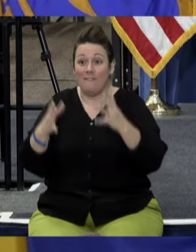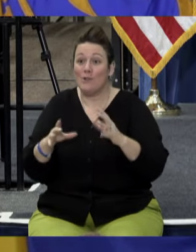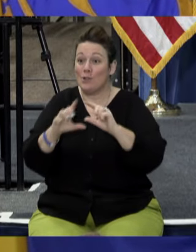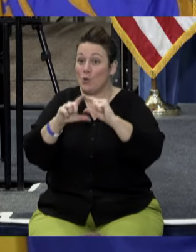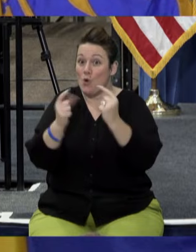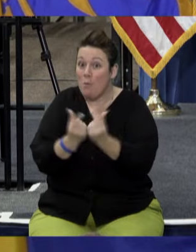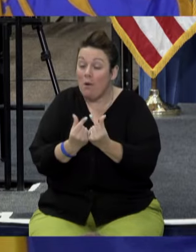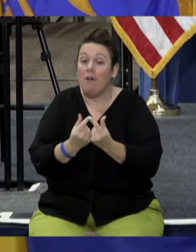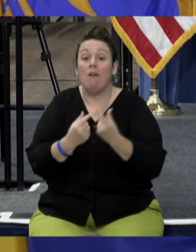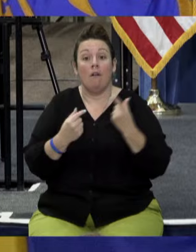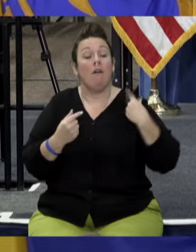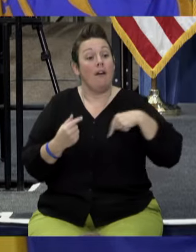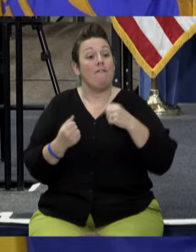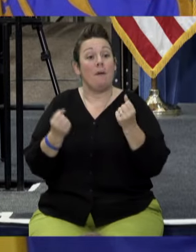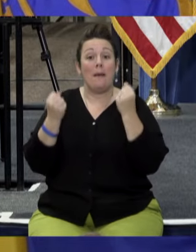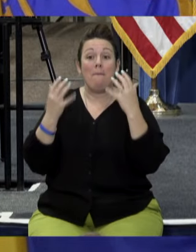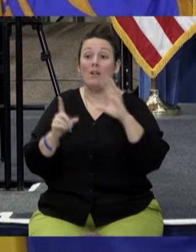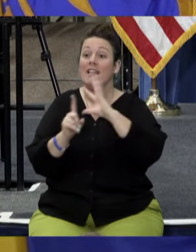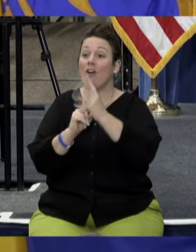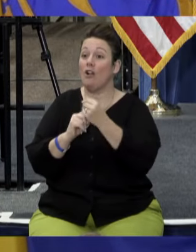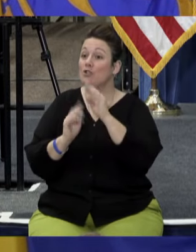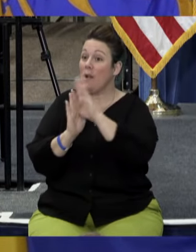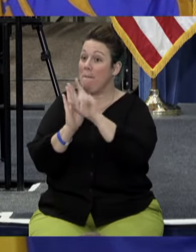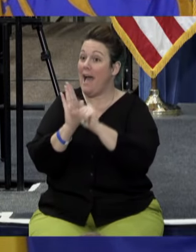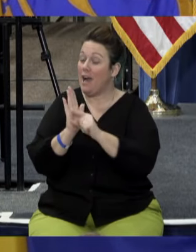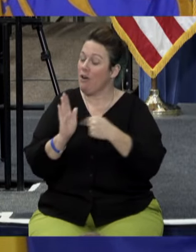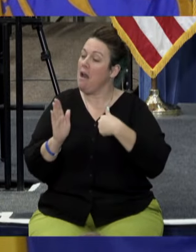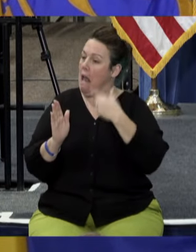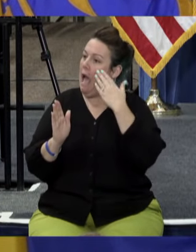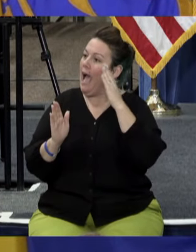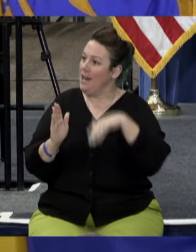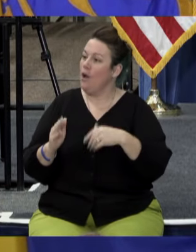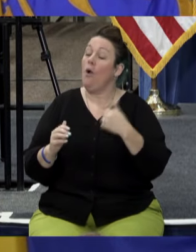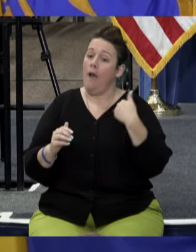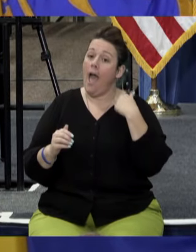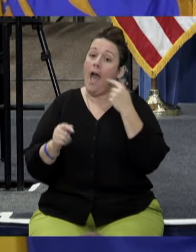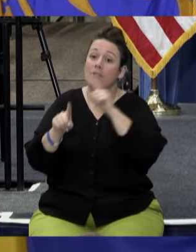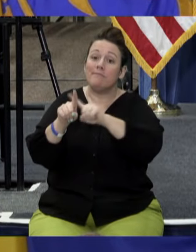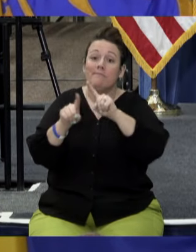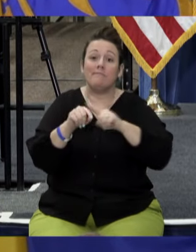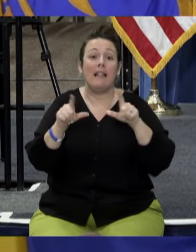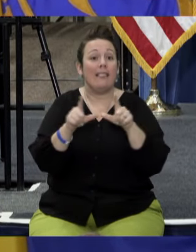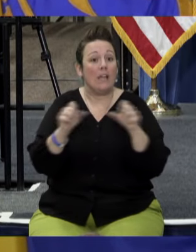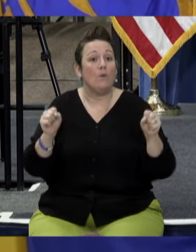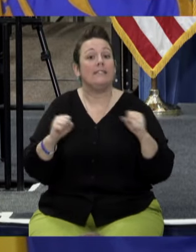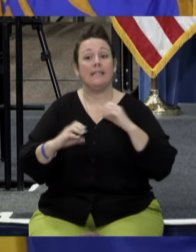from a multicultural background, I know there are linguistic barriers to access services.